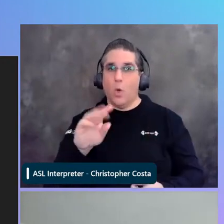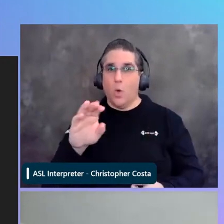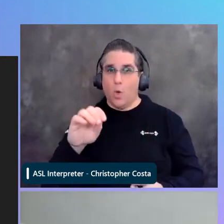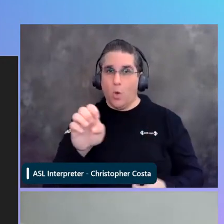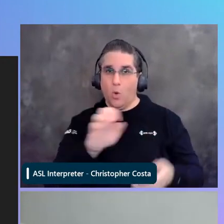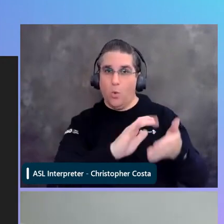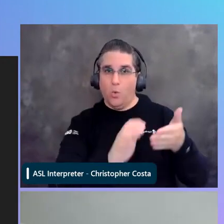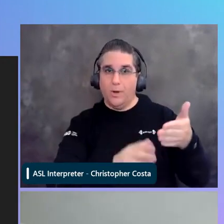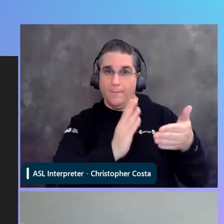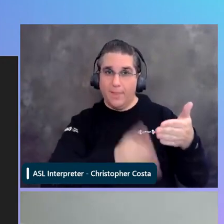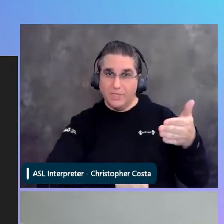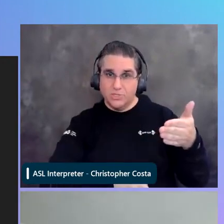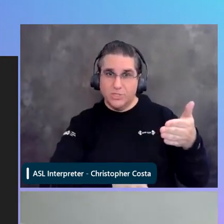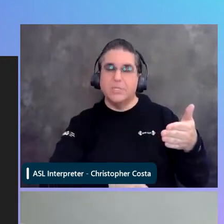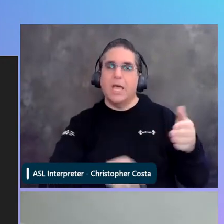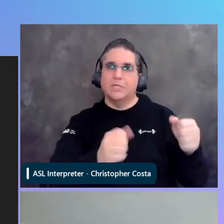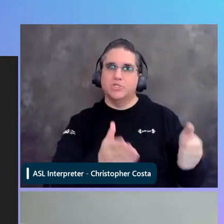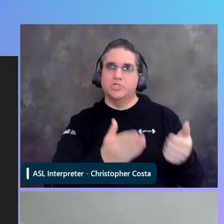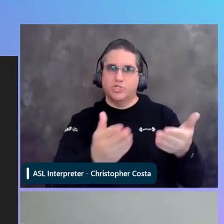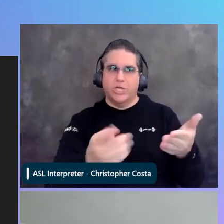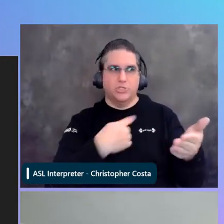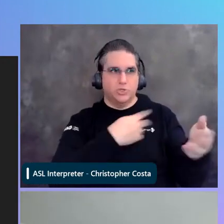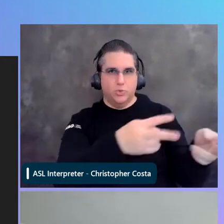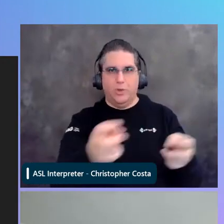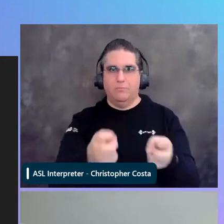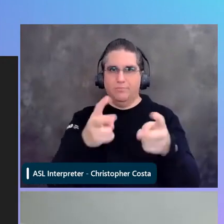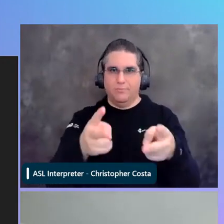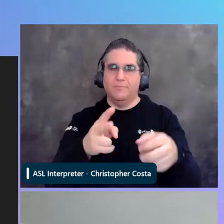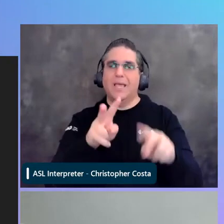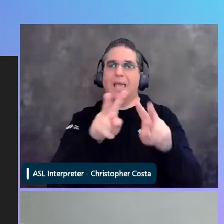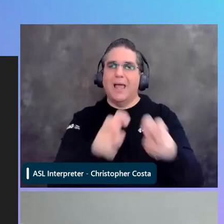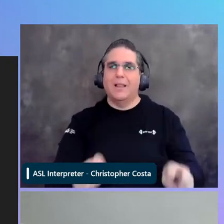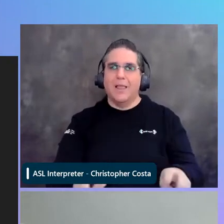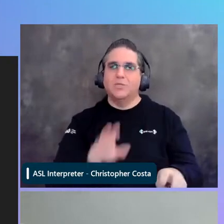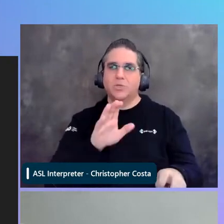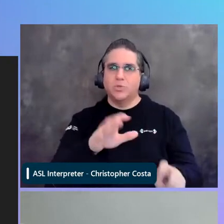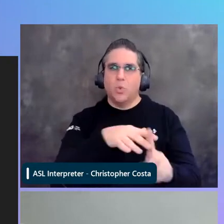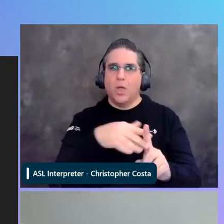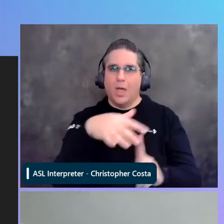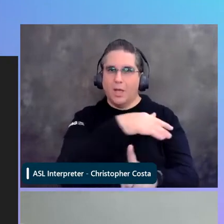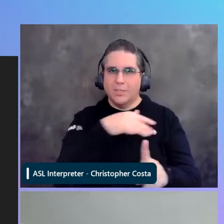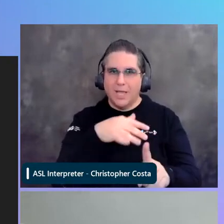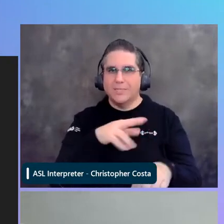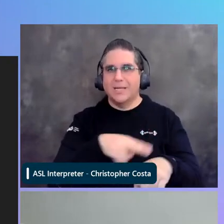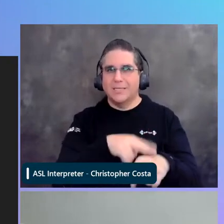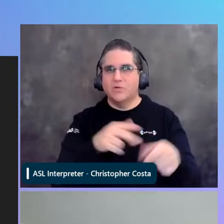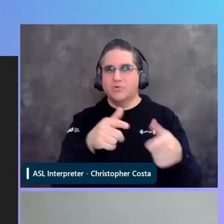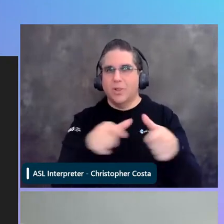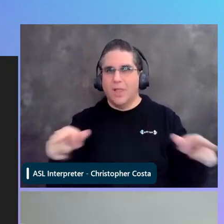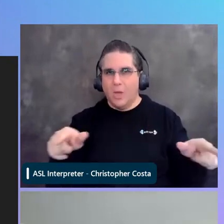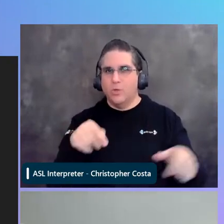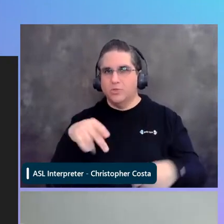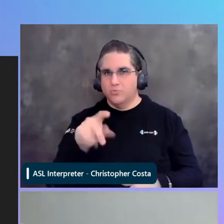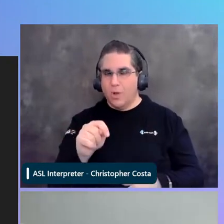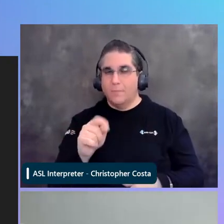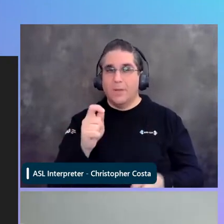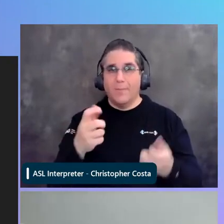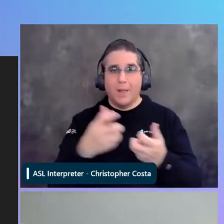context and natural language prompts. It's compatible with